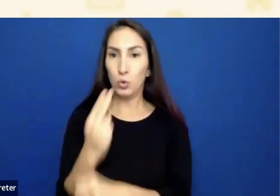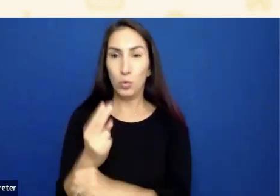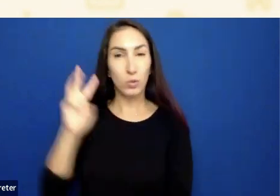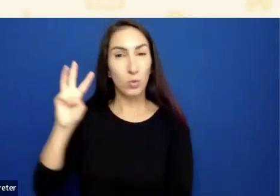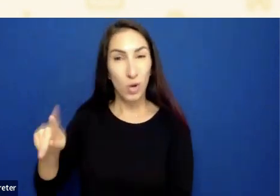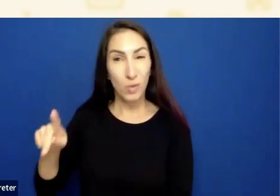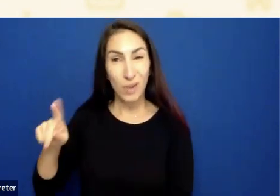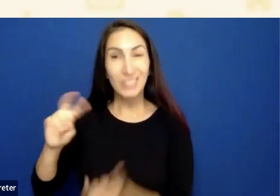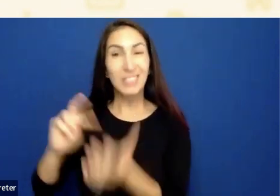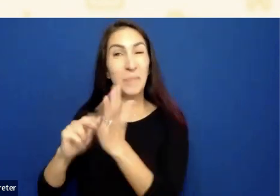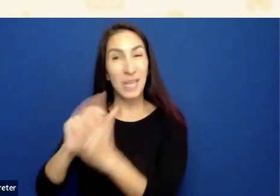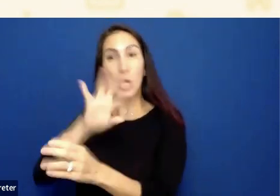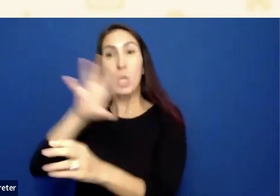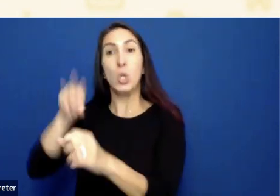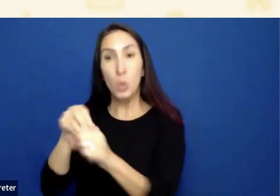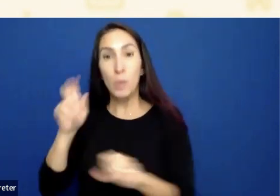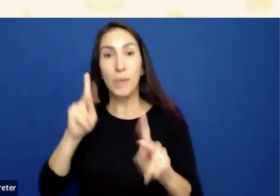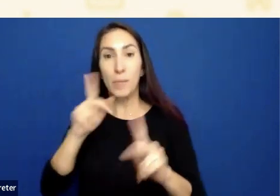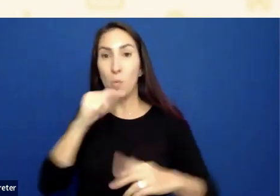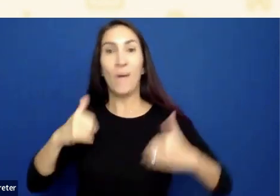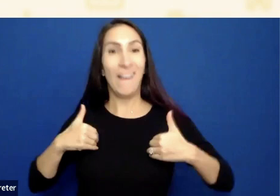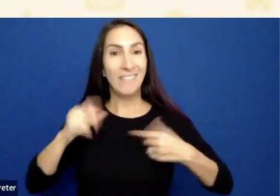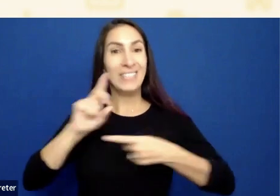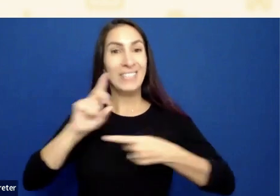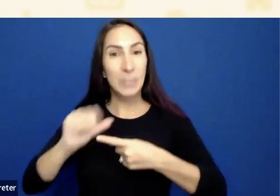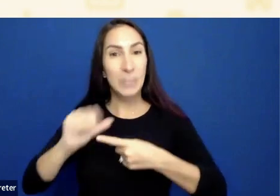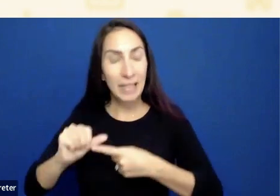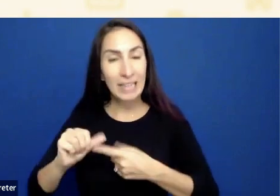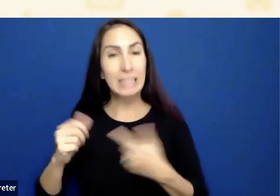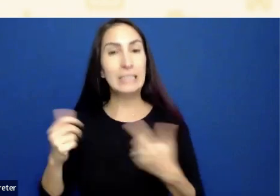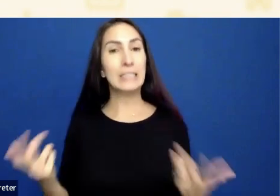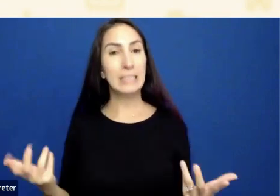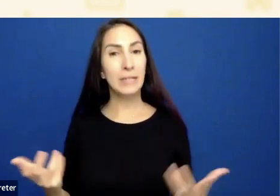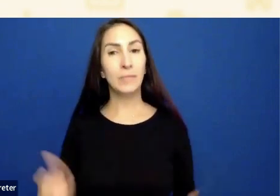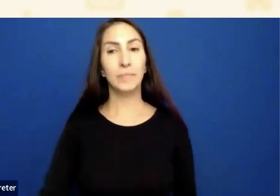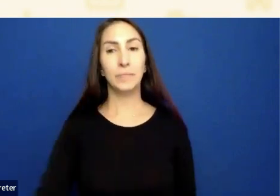and impairments; and like I said, in all different realms.